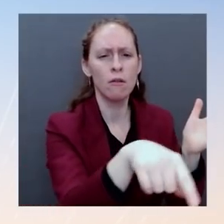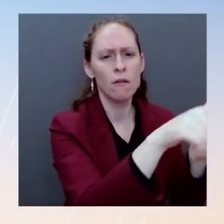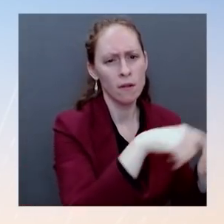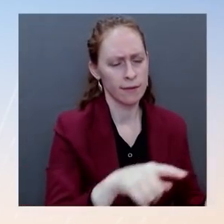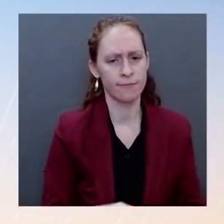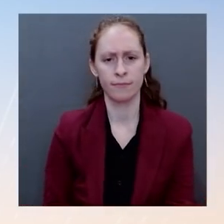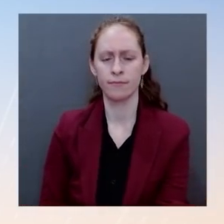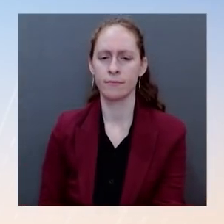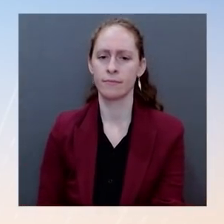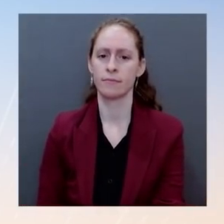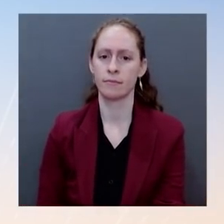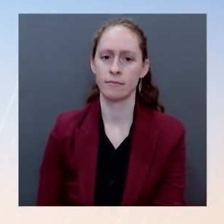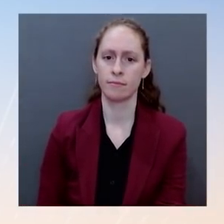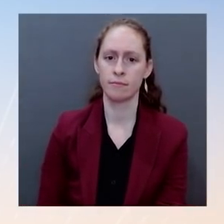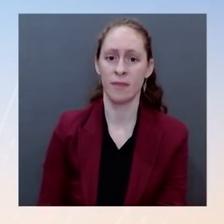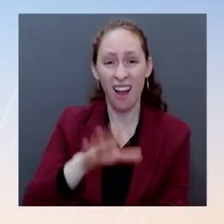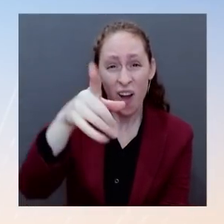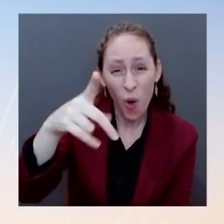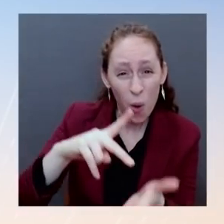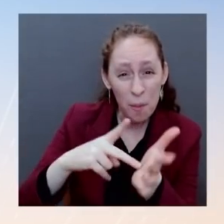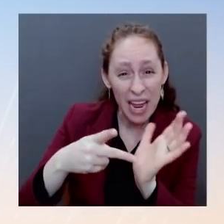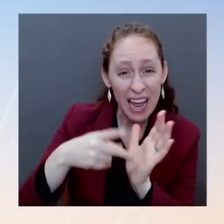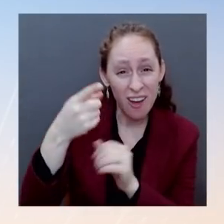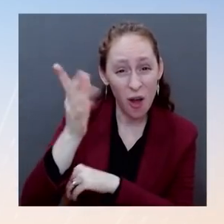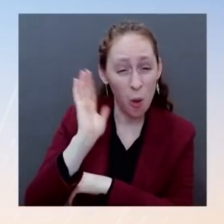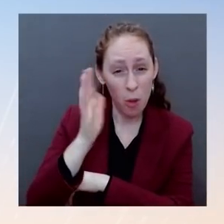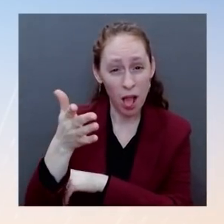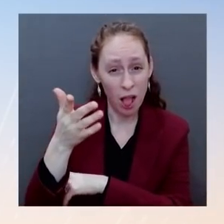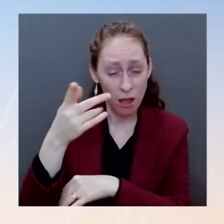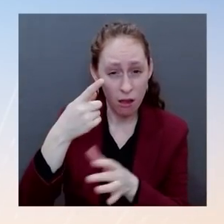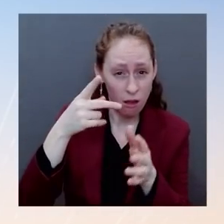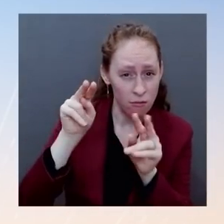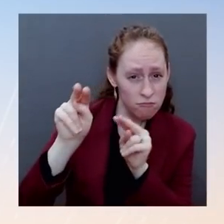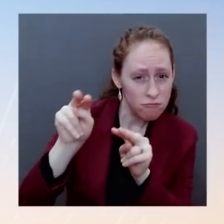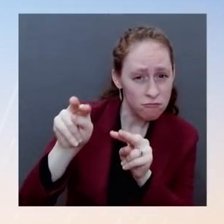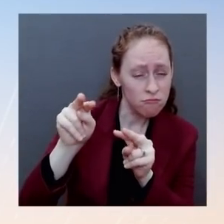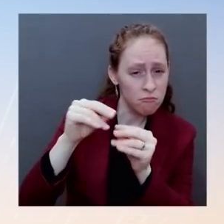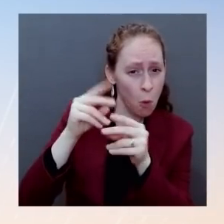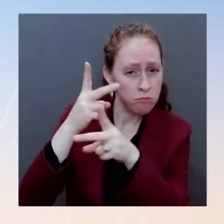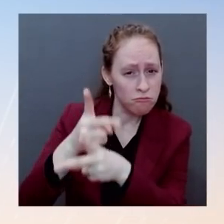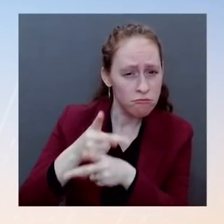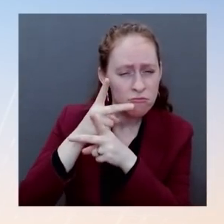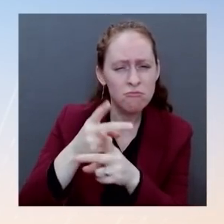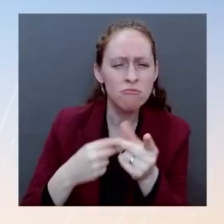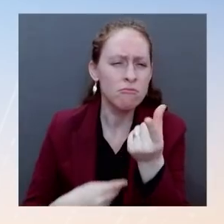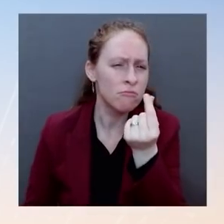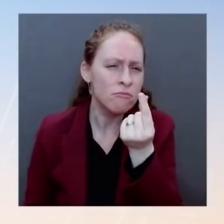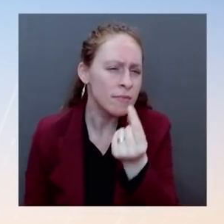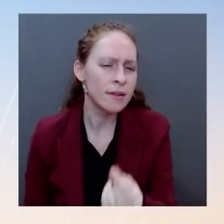if you look at the projections by independent forecasters, then you see moderation over the course of '22.